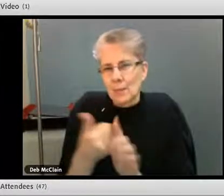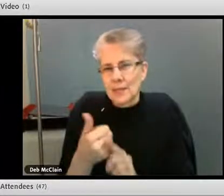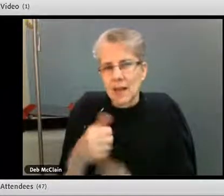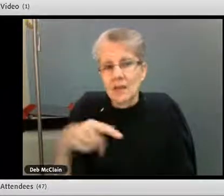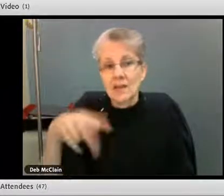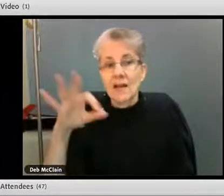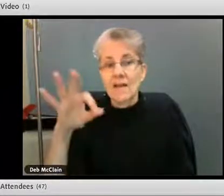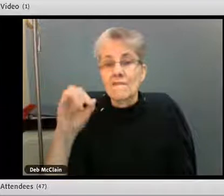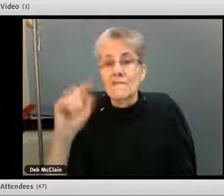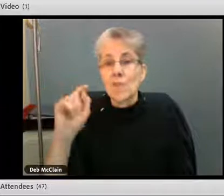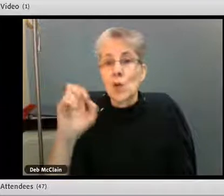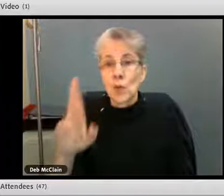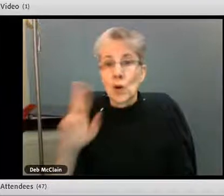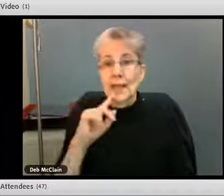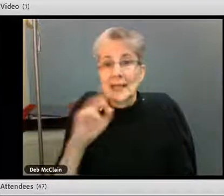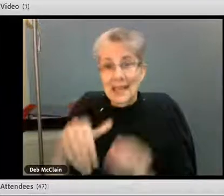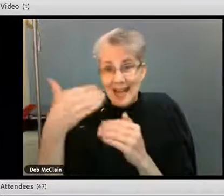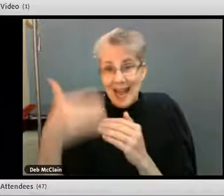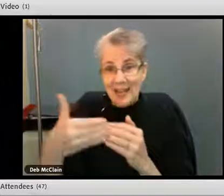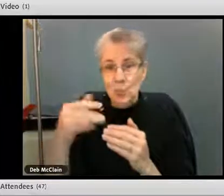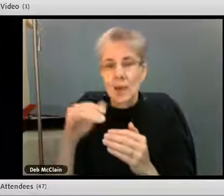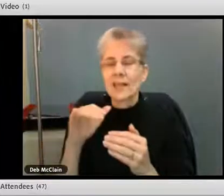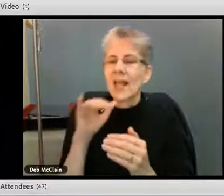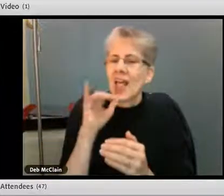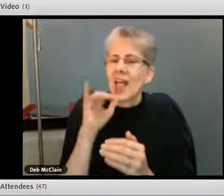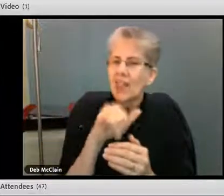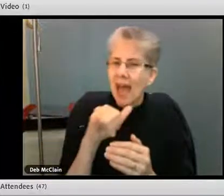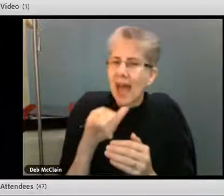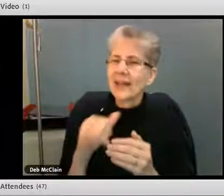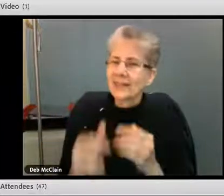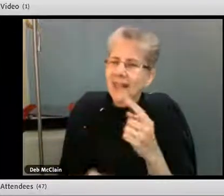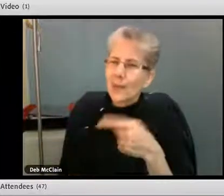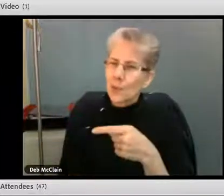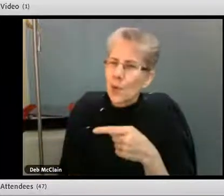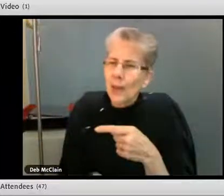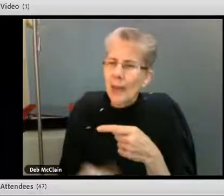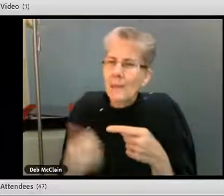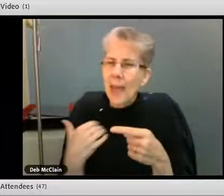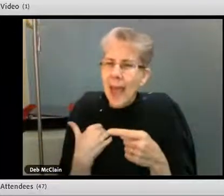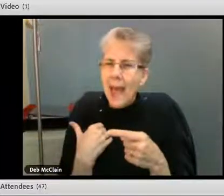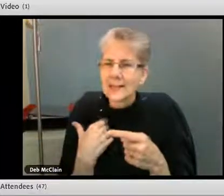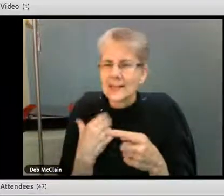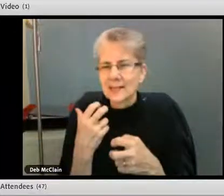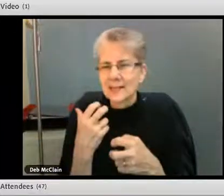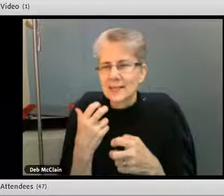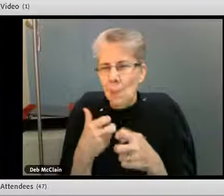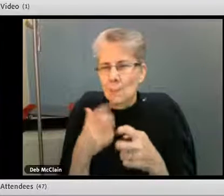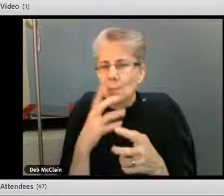This has some -- you get into some pro versions here. But it's simple to use.